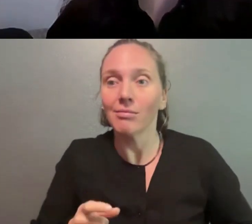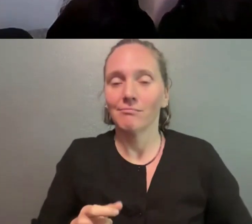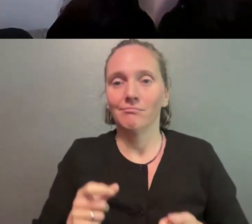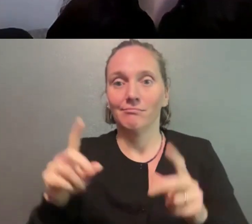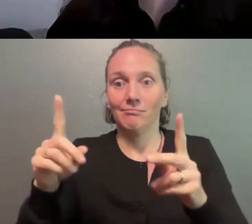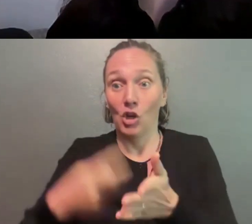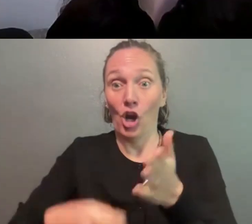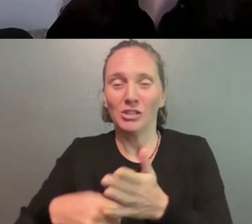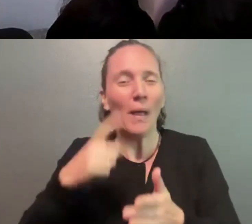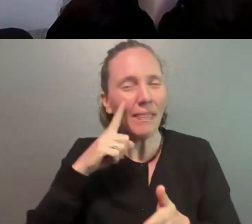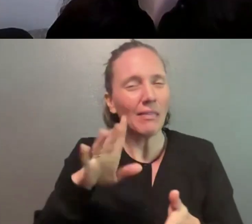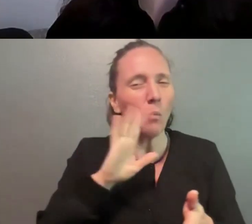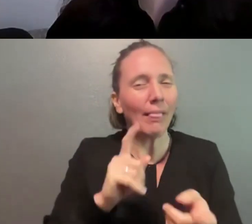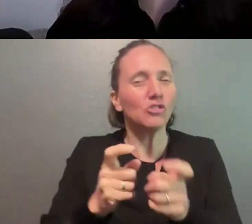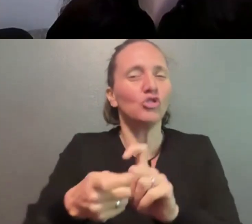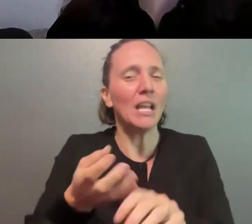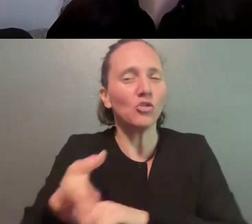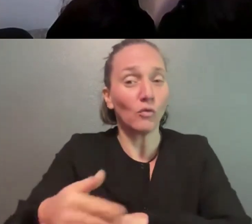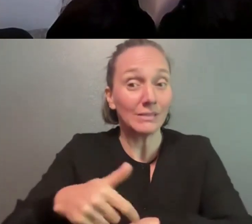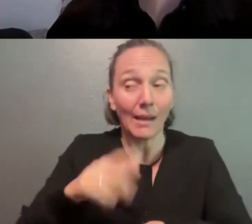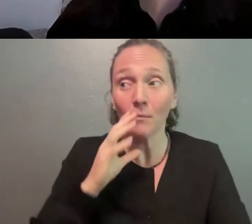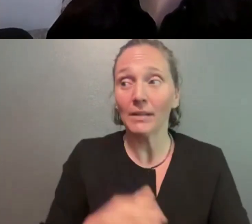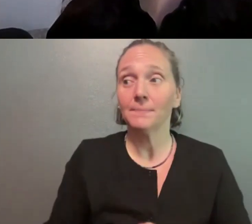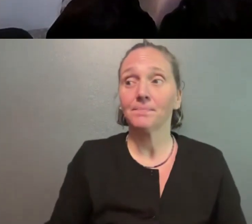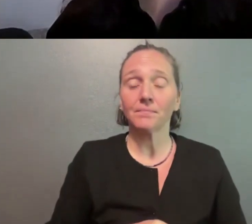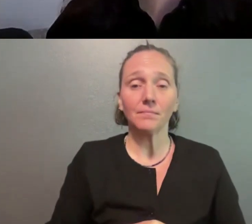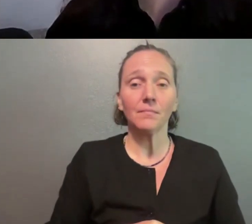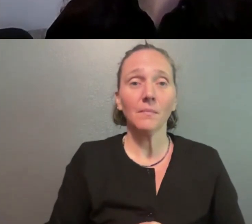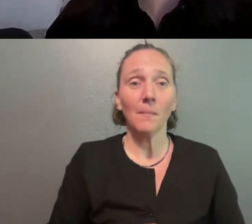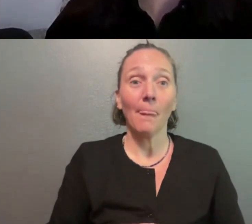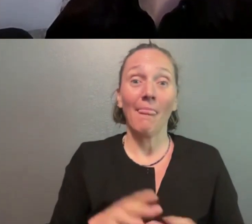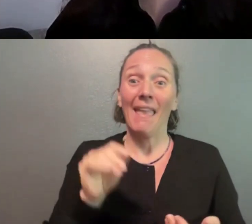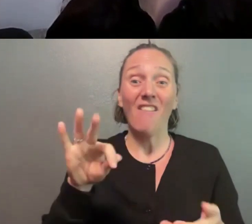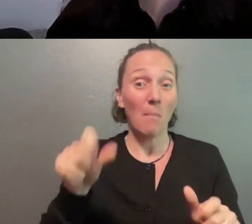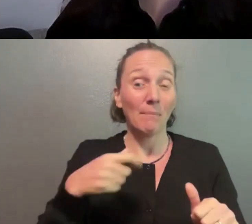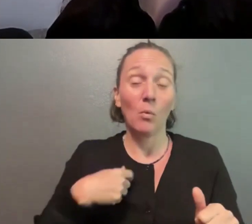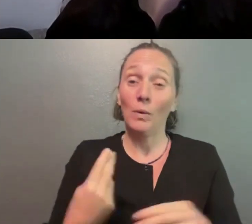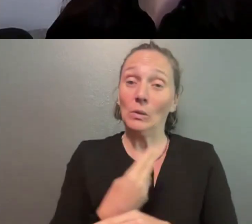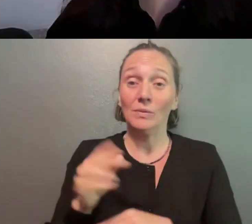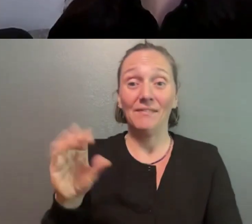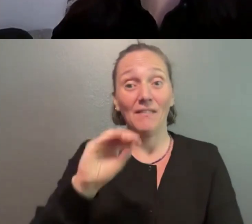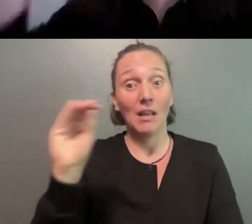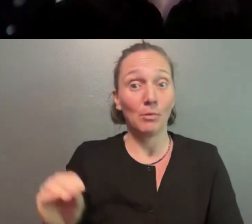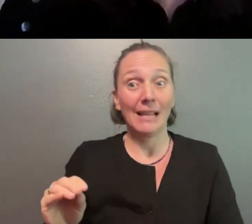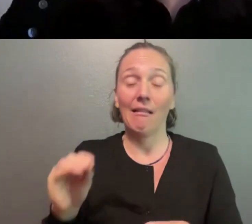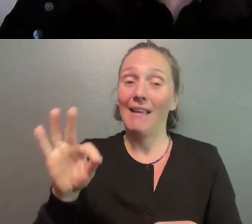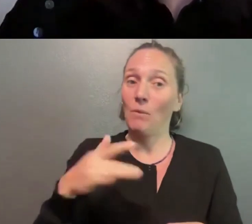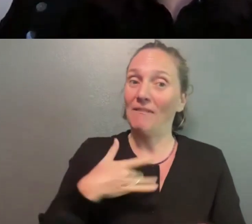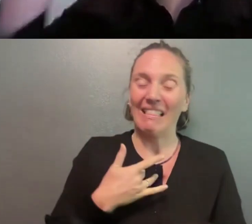But it's a good question and where we can we’ll use the 50th percentile if we don't feel like that's being accurately represented.